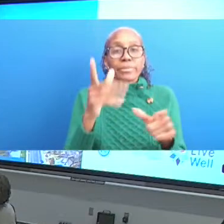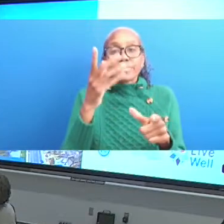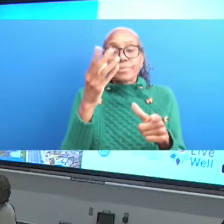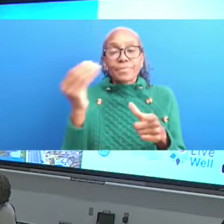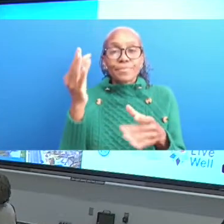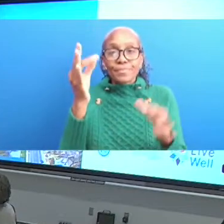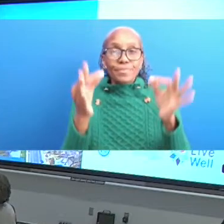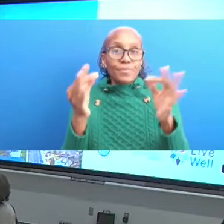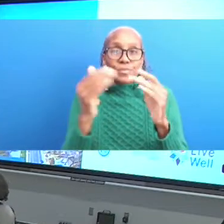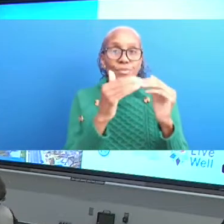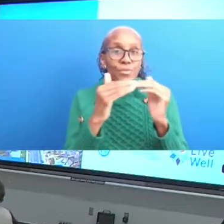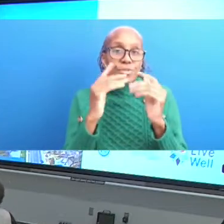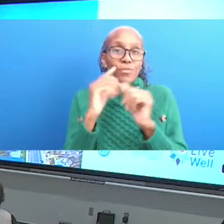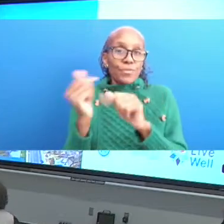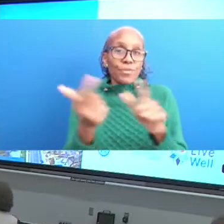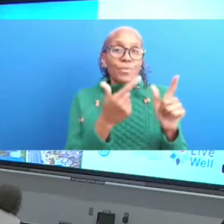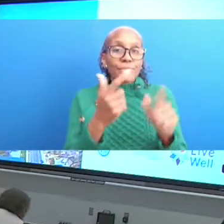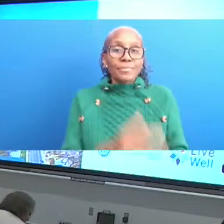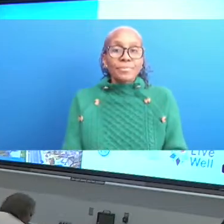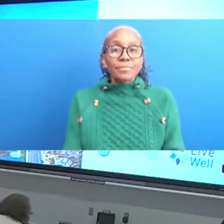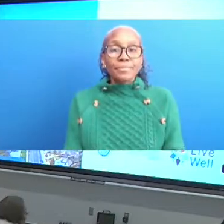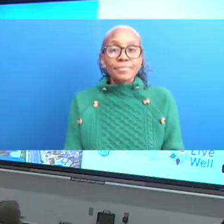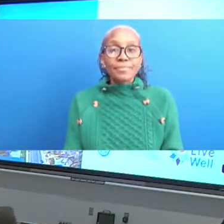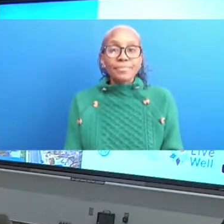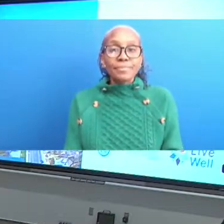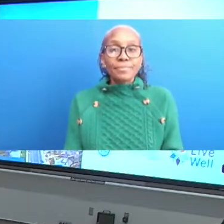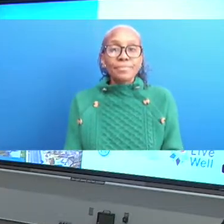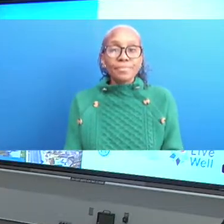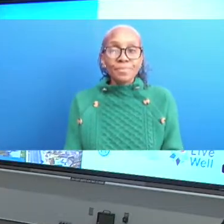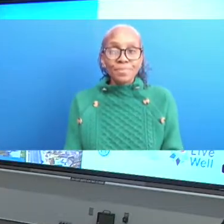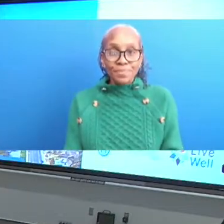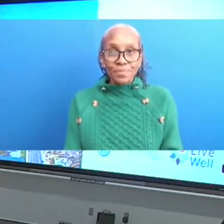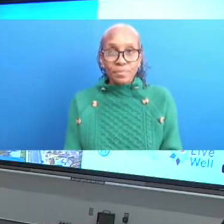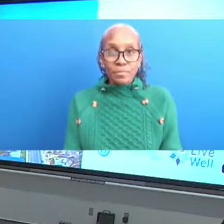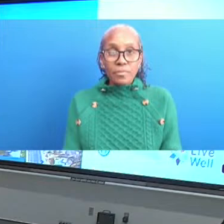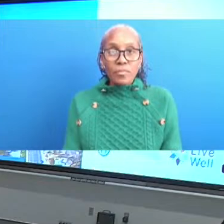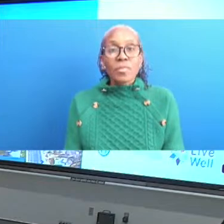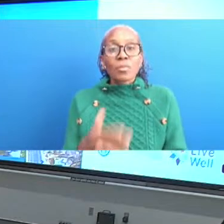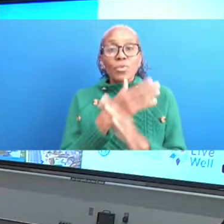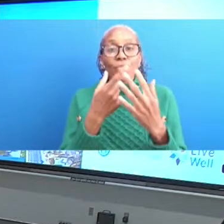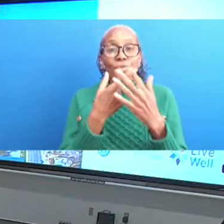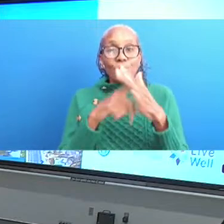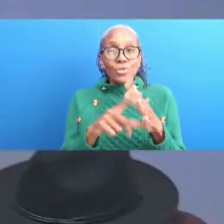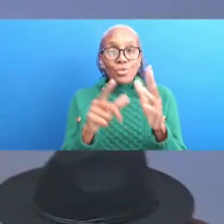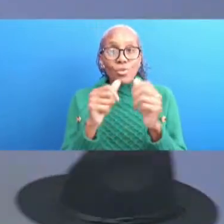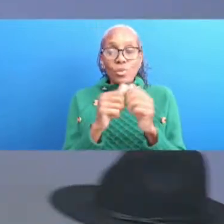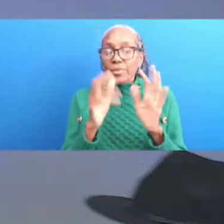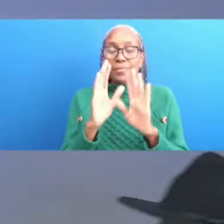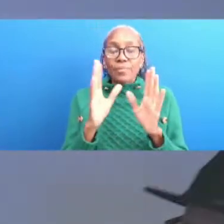NATION UNDER GOD. INDIVISIBLE WITH LIBERTY AND